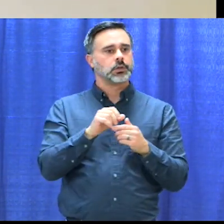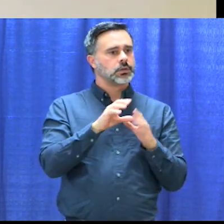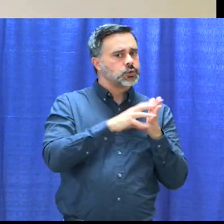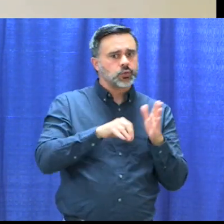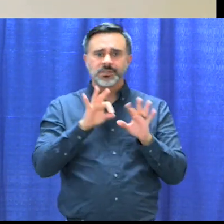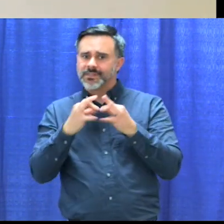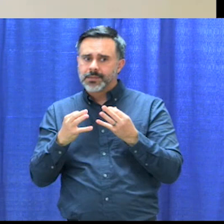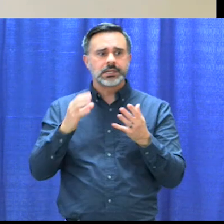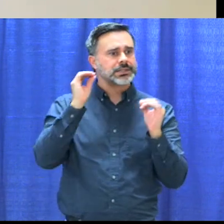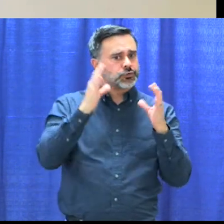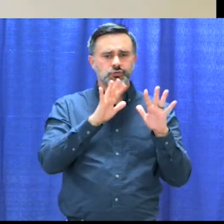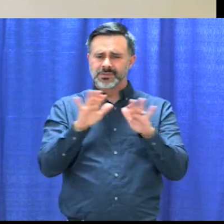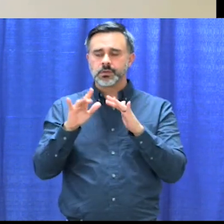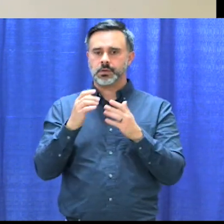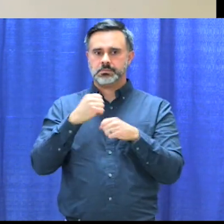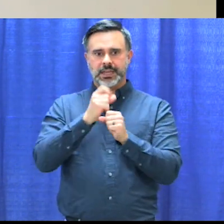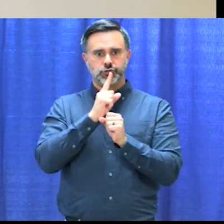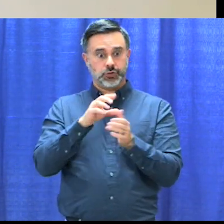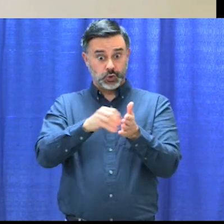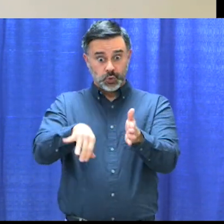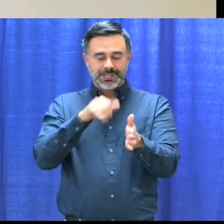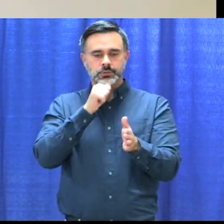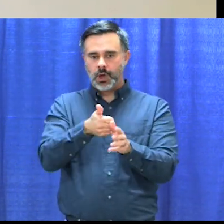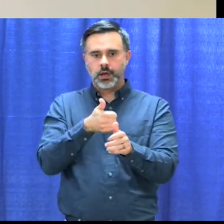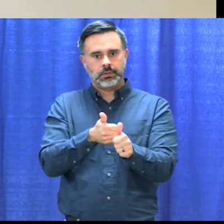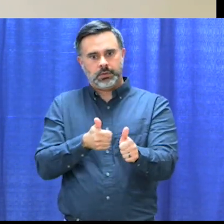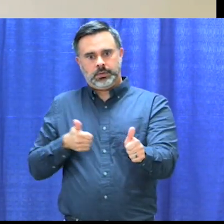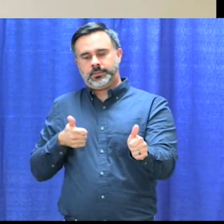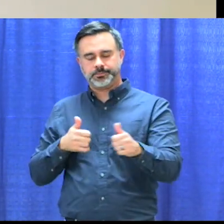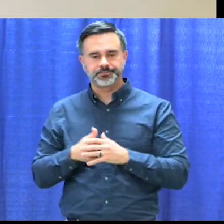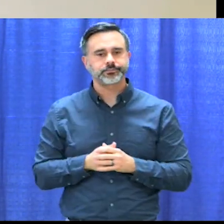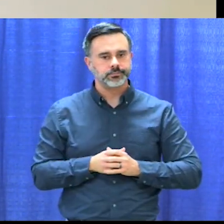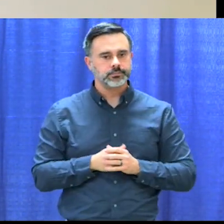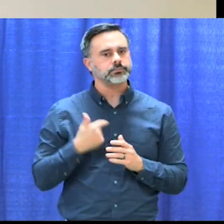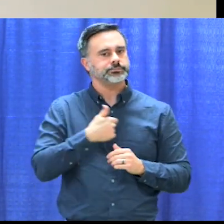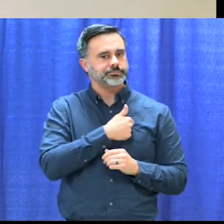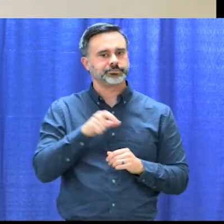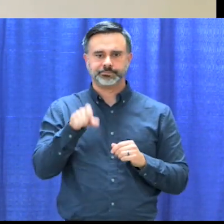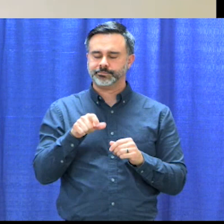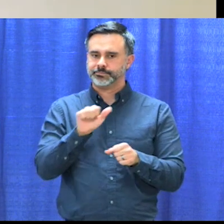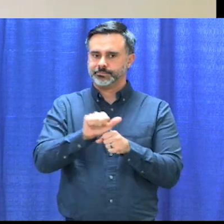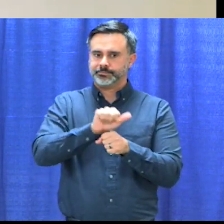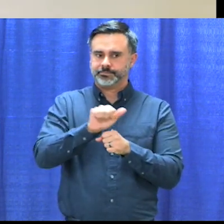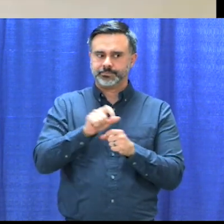And long term to finally take seriously the need to close the digital divide in our state. Thank you so much.